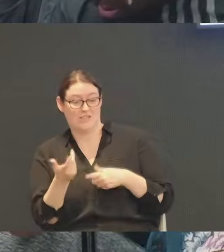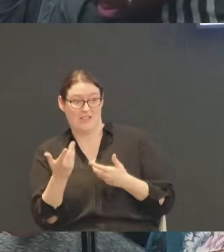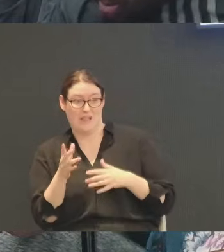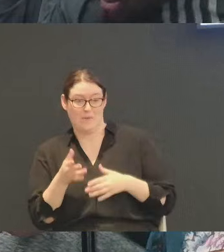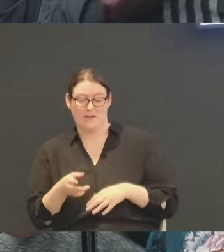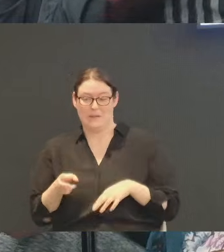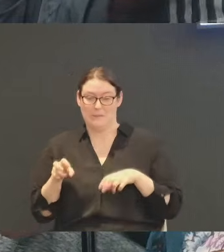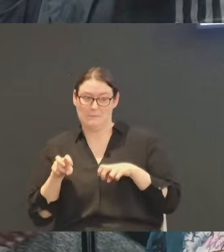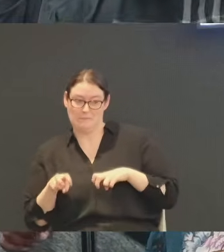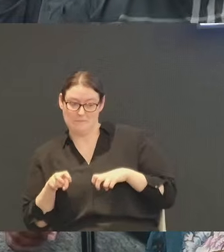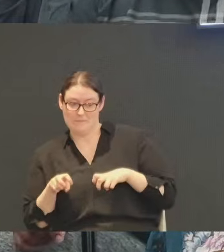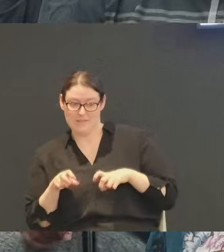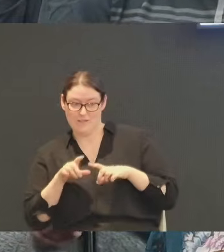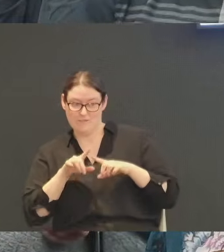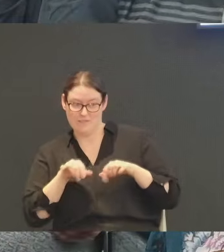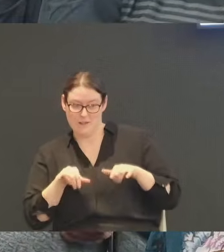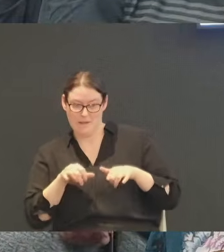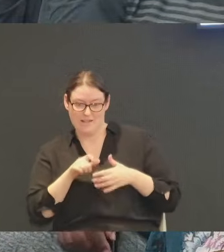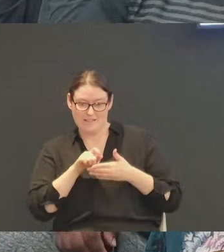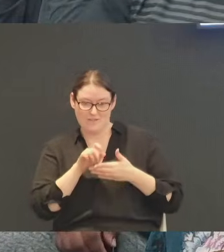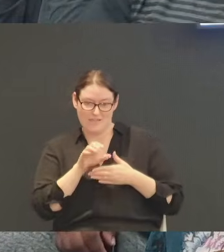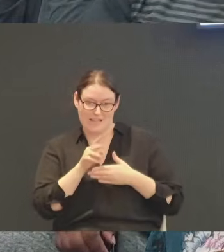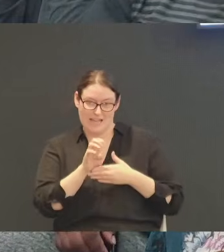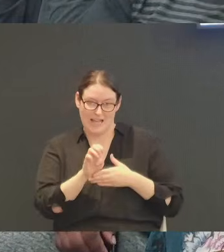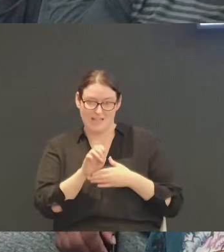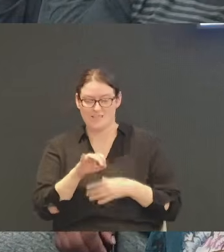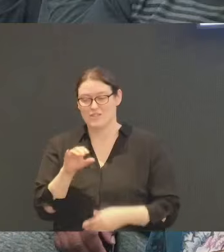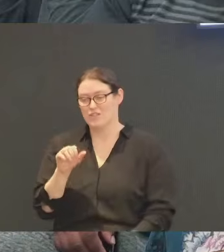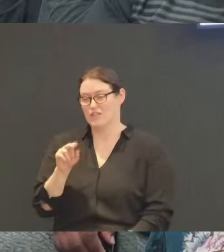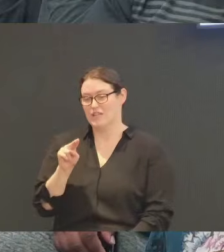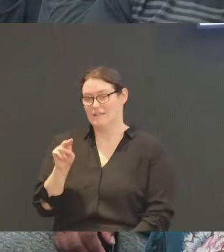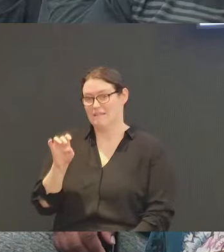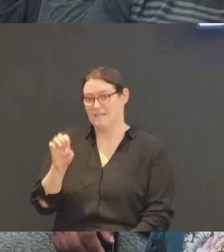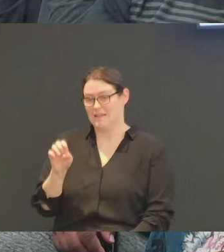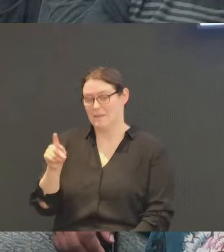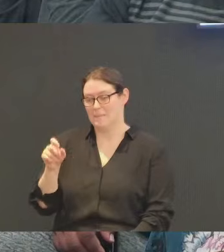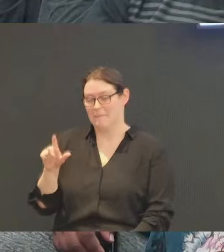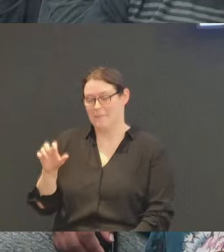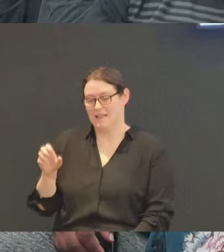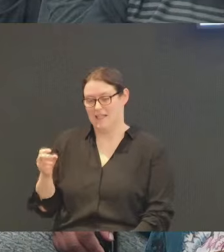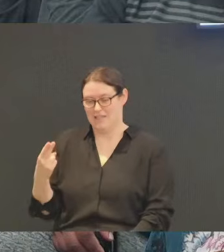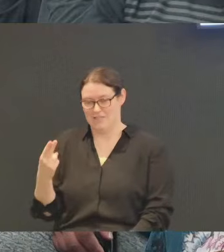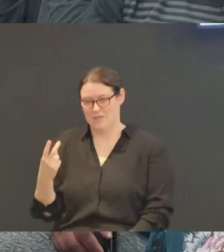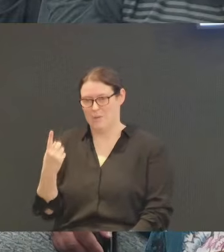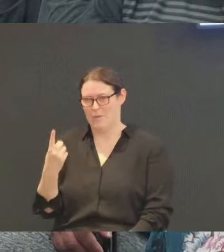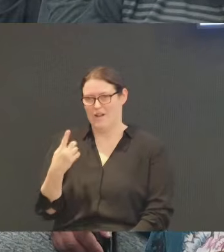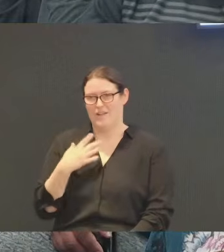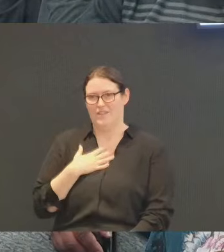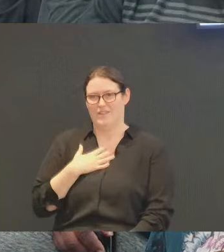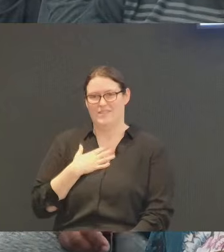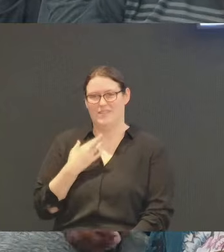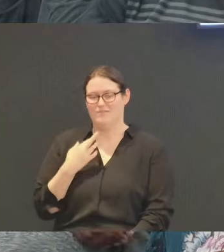doing cases and trials. Connie Pillich is one of her dearest, dearest peers. So,